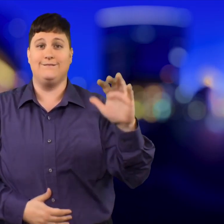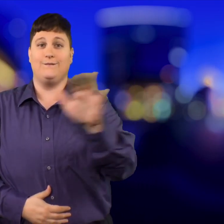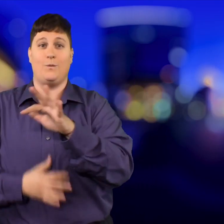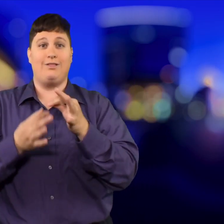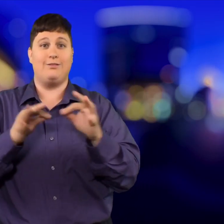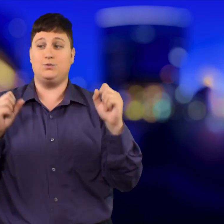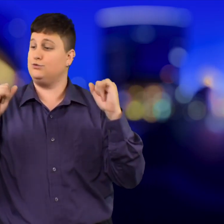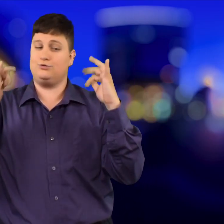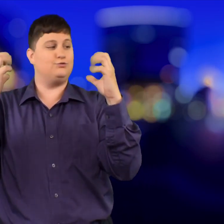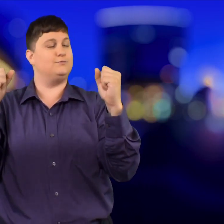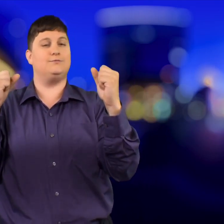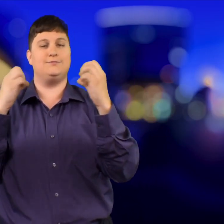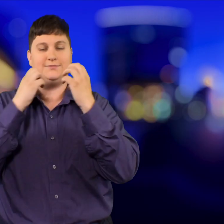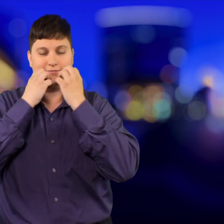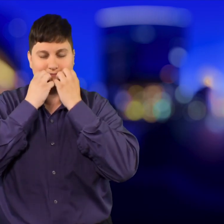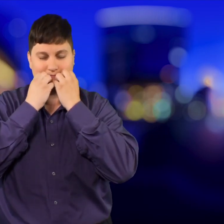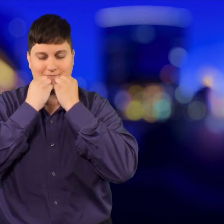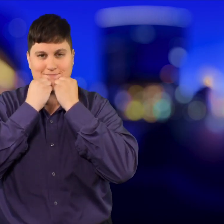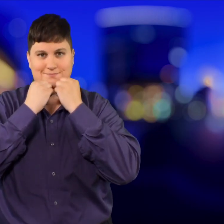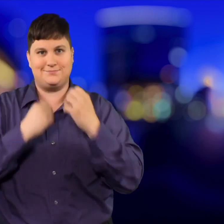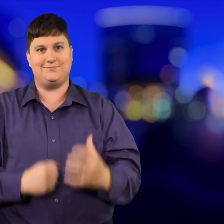Your language.